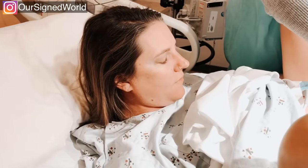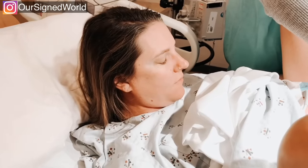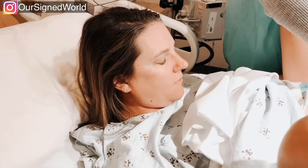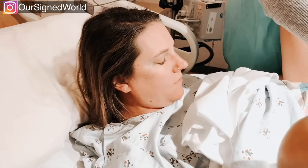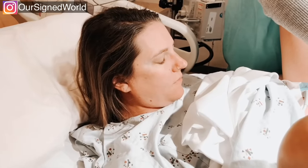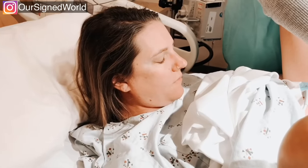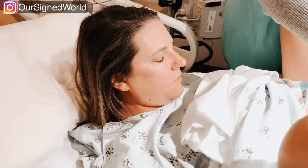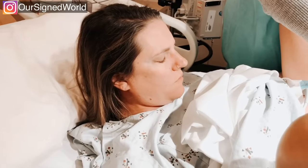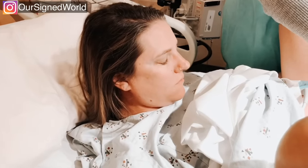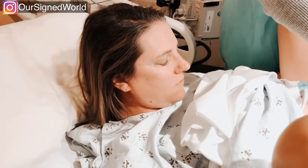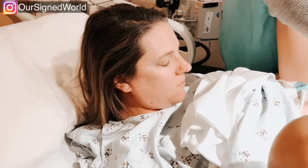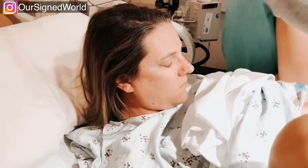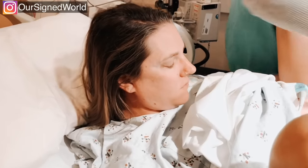Midwife: Harder mama!